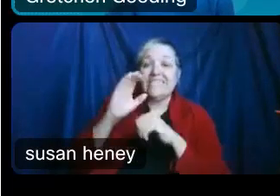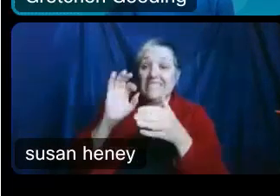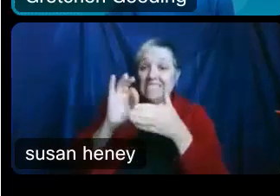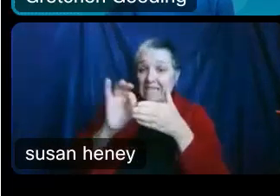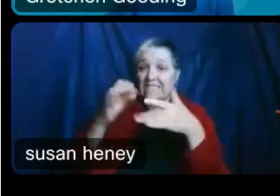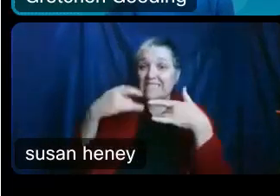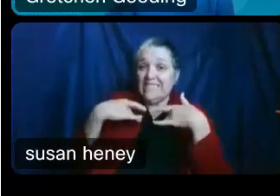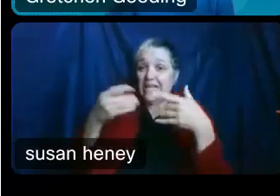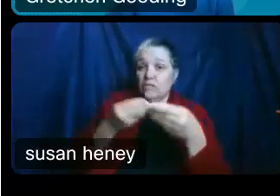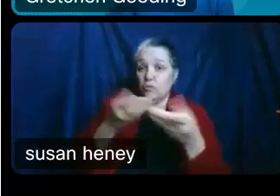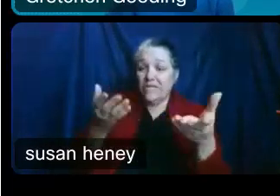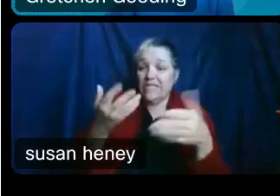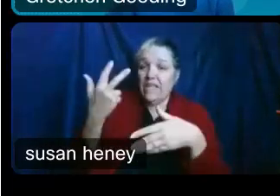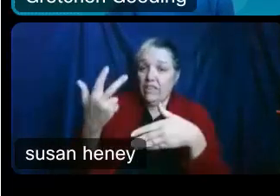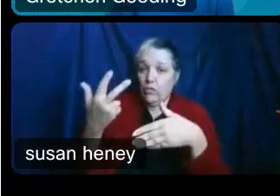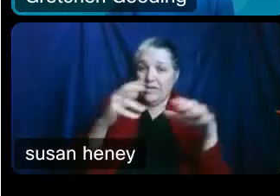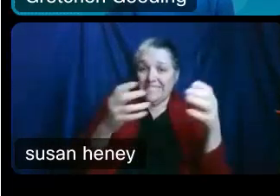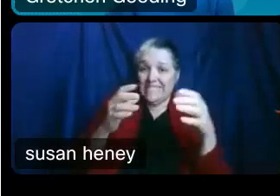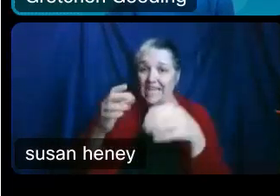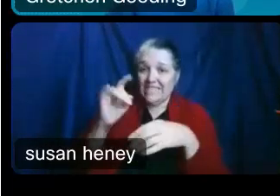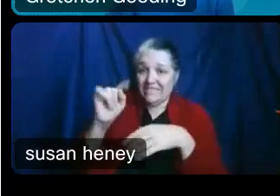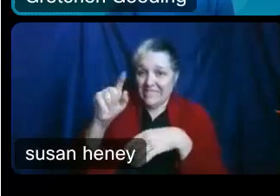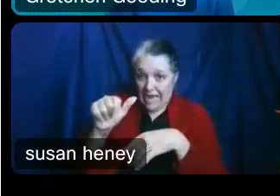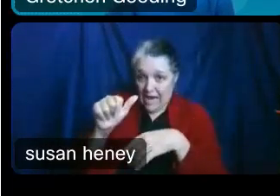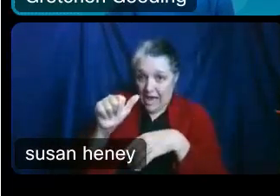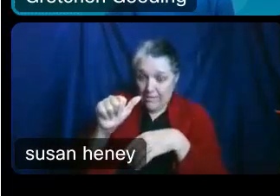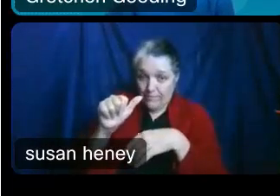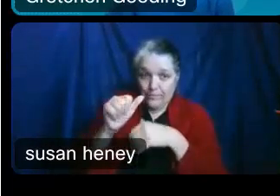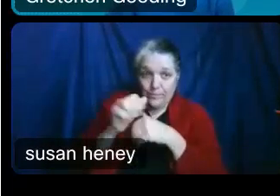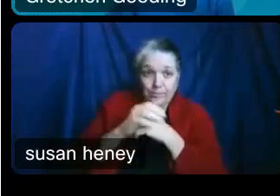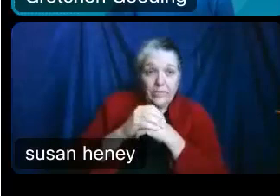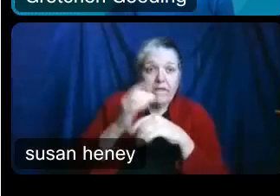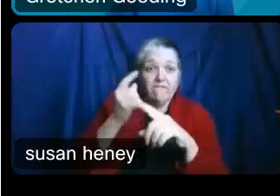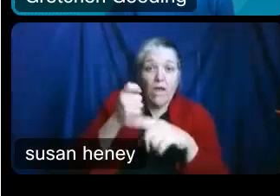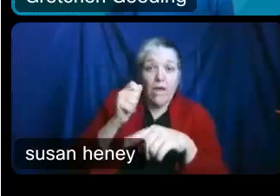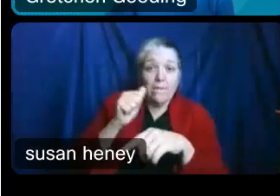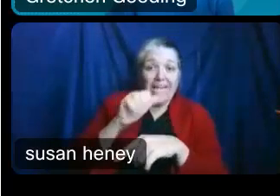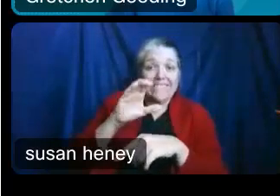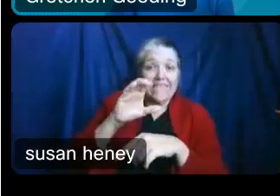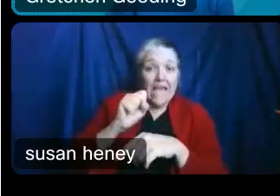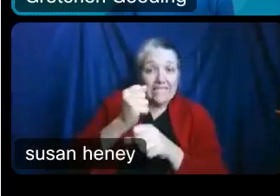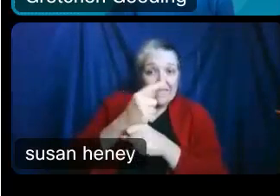three different sets of data estimates from the ACS each year in the form of one-year